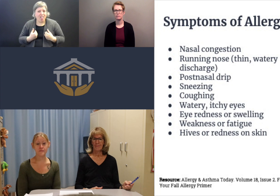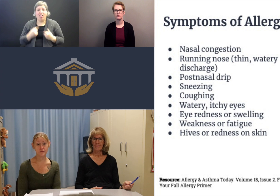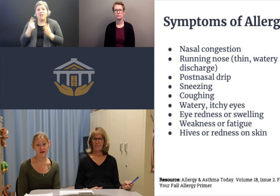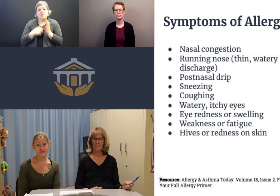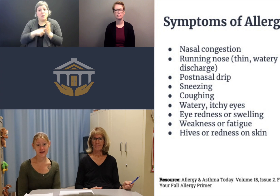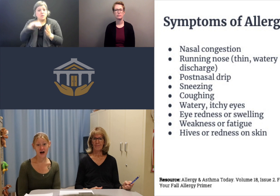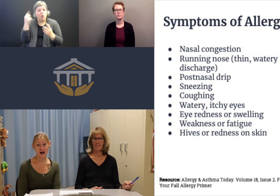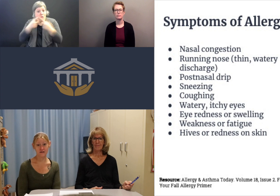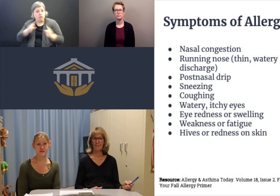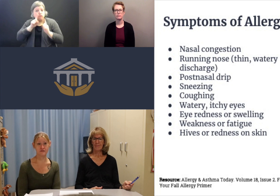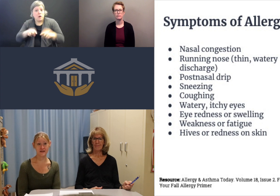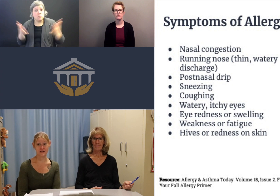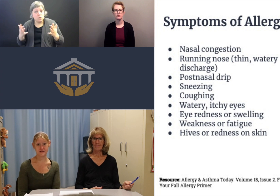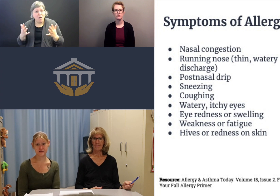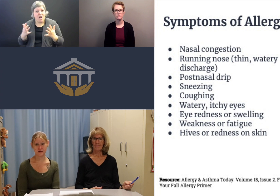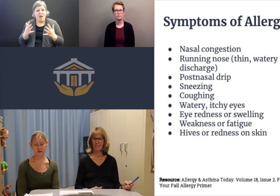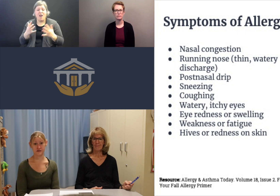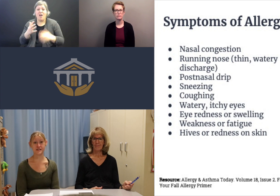You might even get hives or redness on your skin.